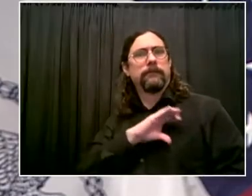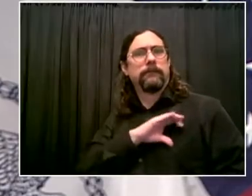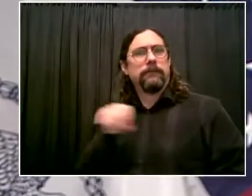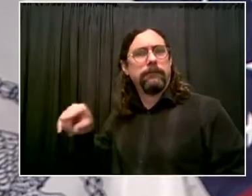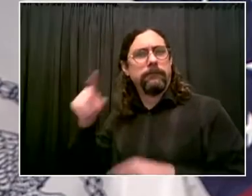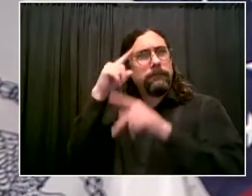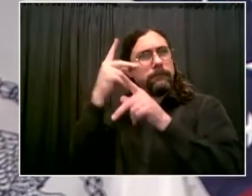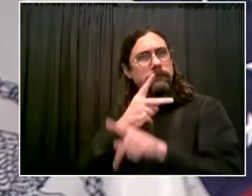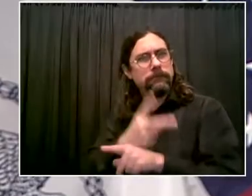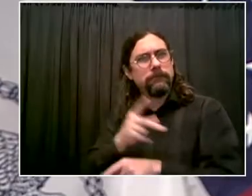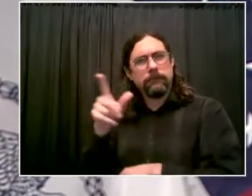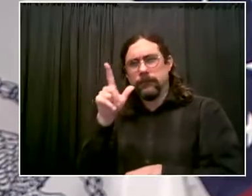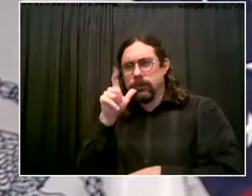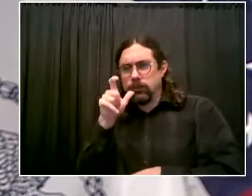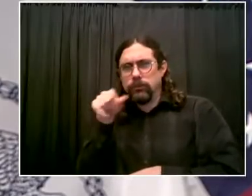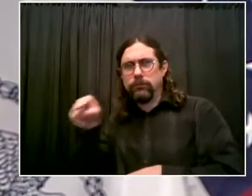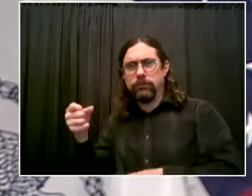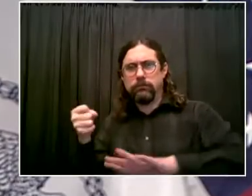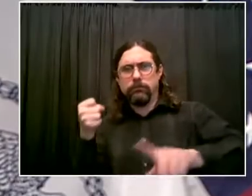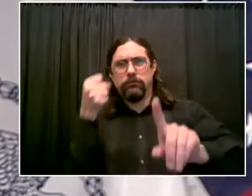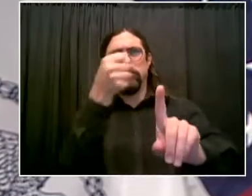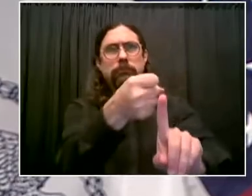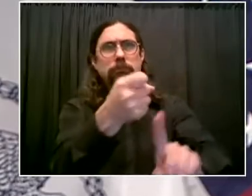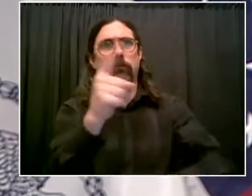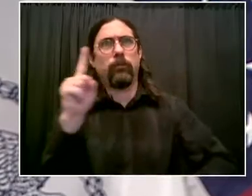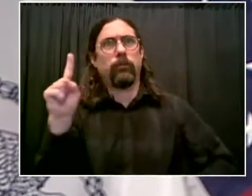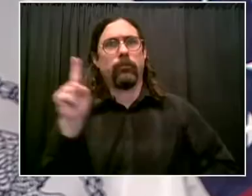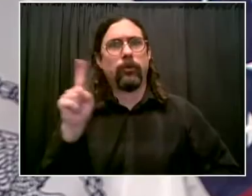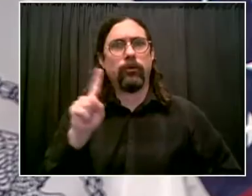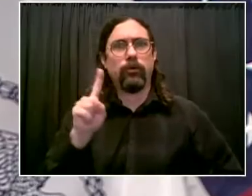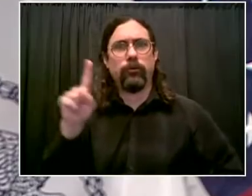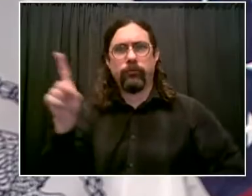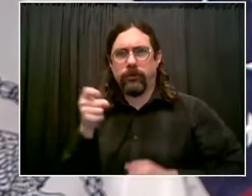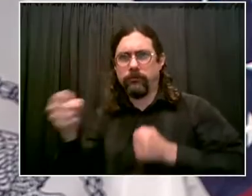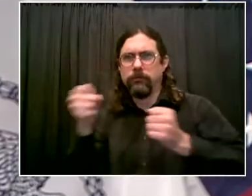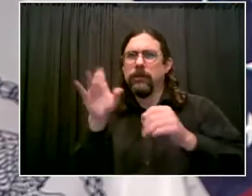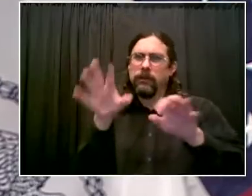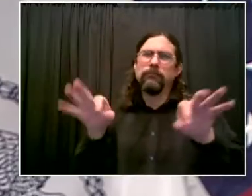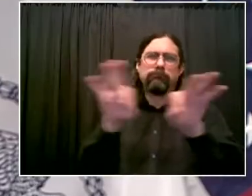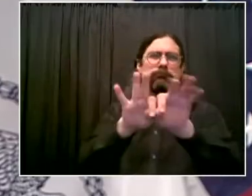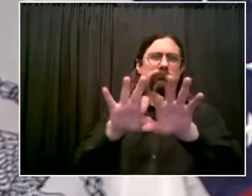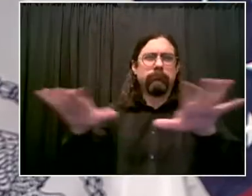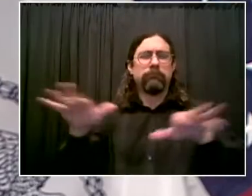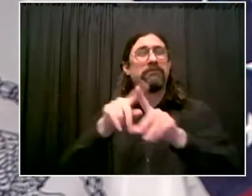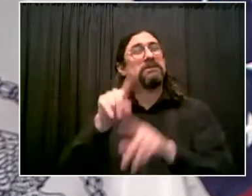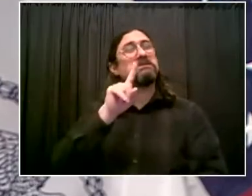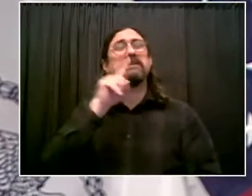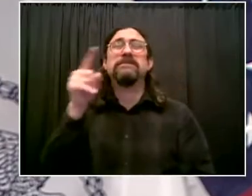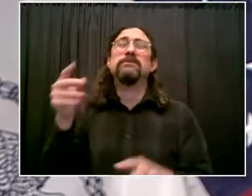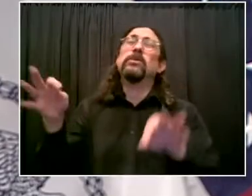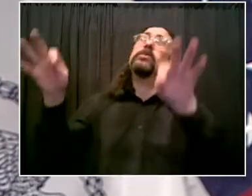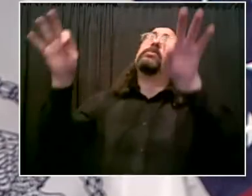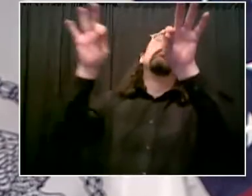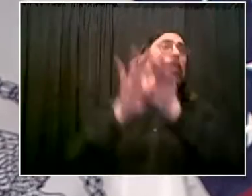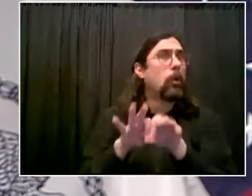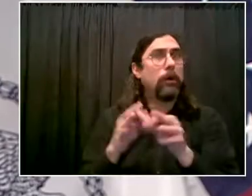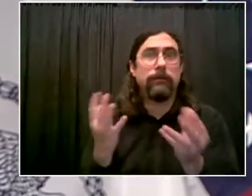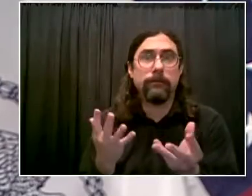WE'VE GOT A INBRG THE COMMUNITY INTO THEO WROK F